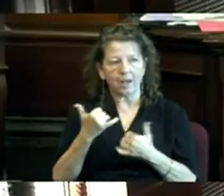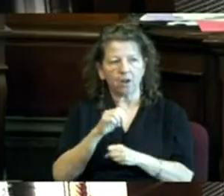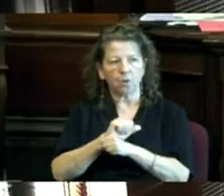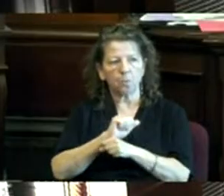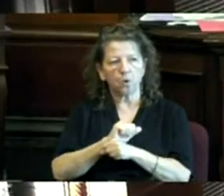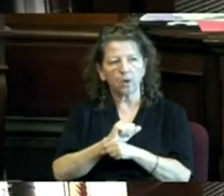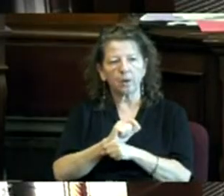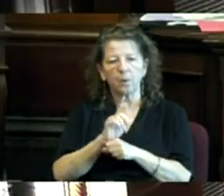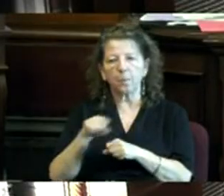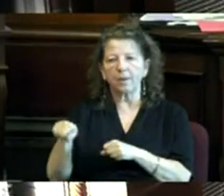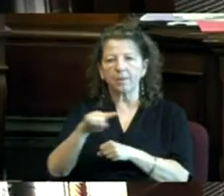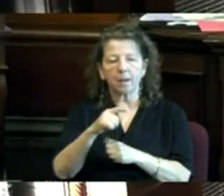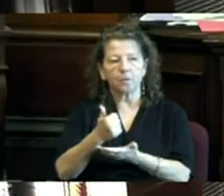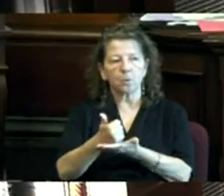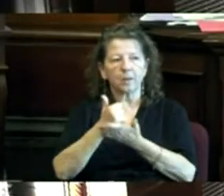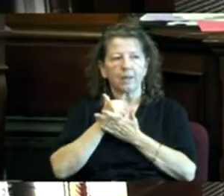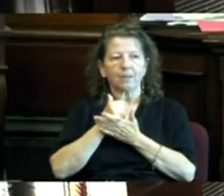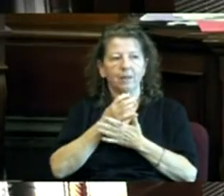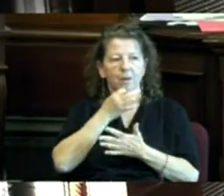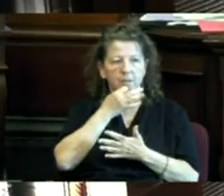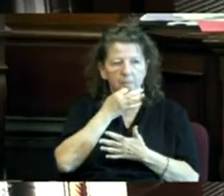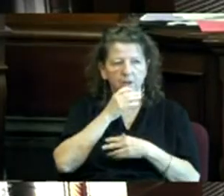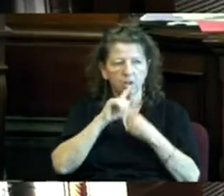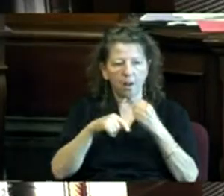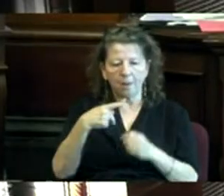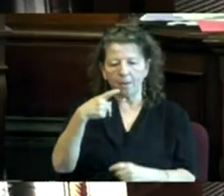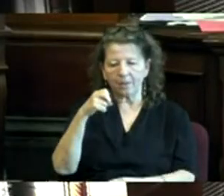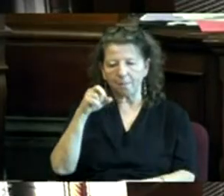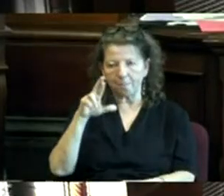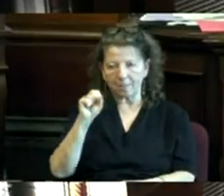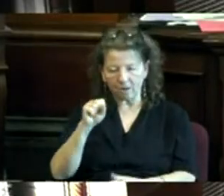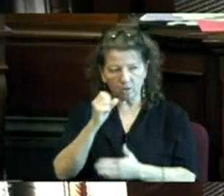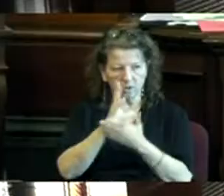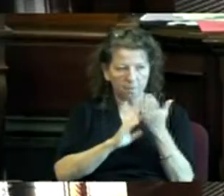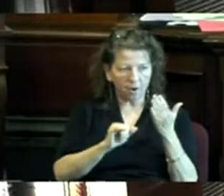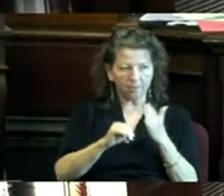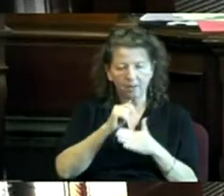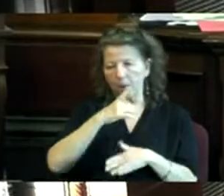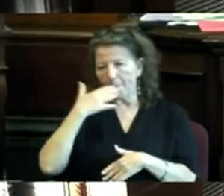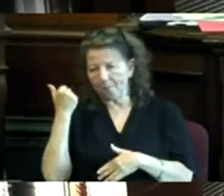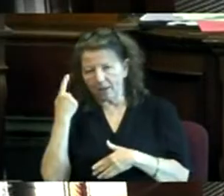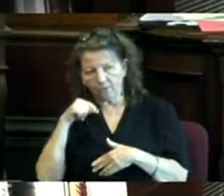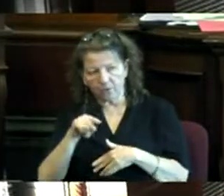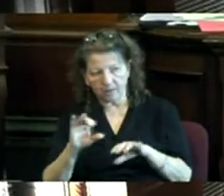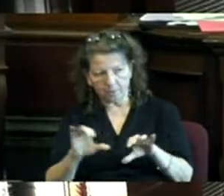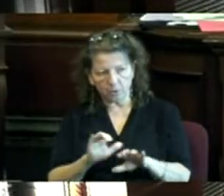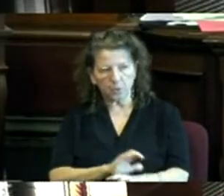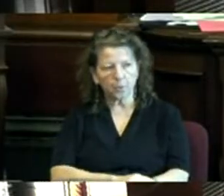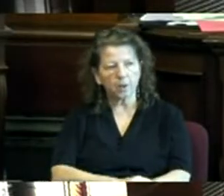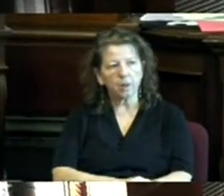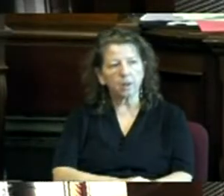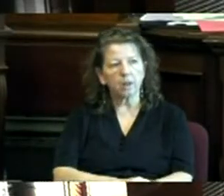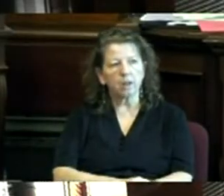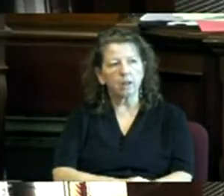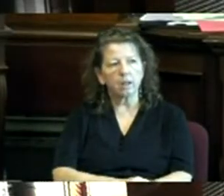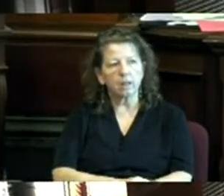question. So we're working with the Mental Health Association to really help us give their